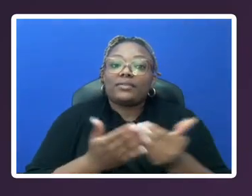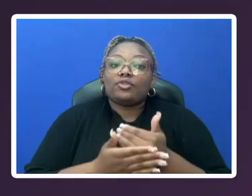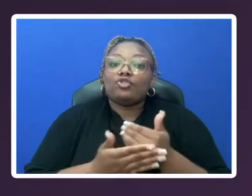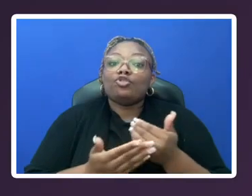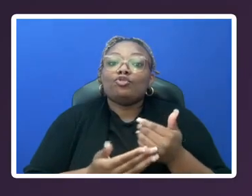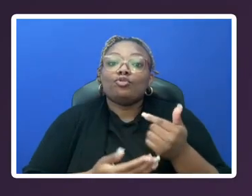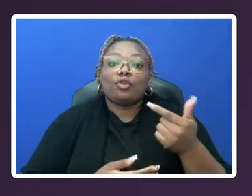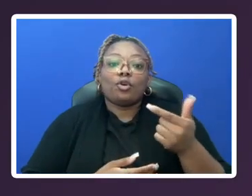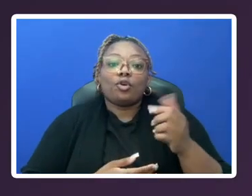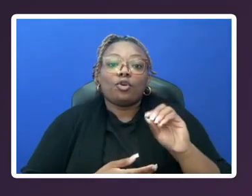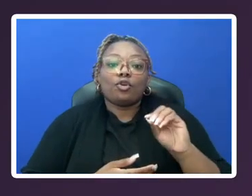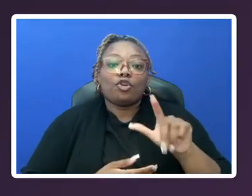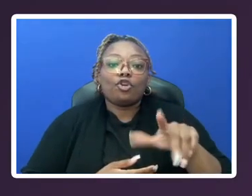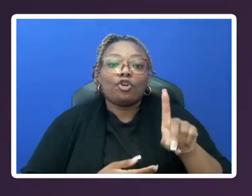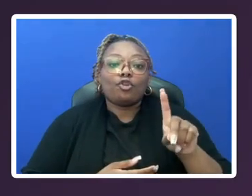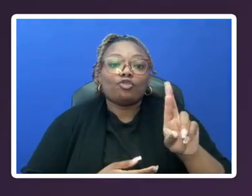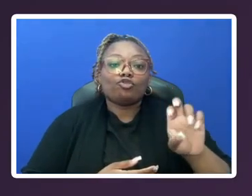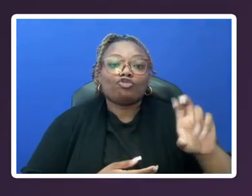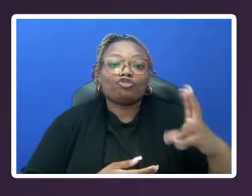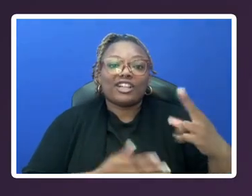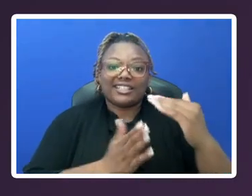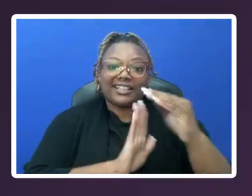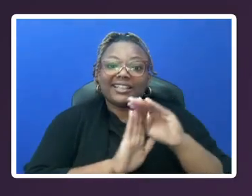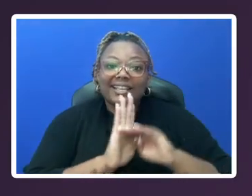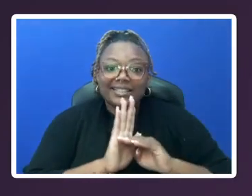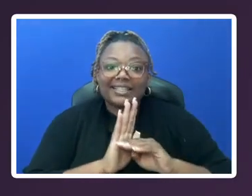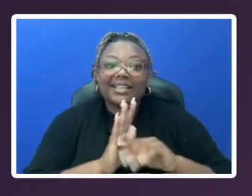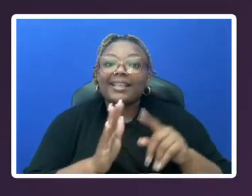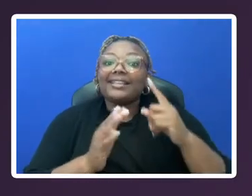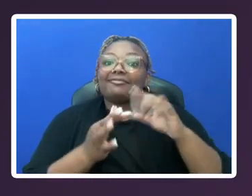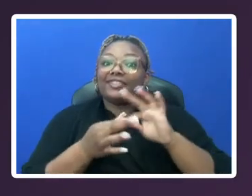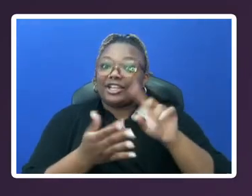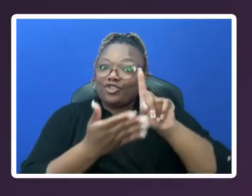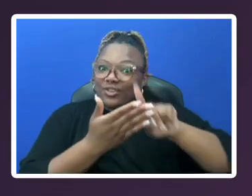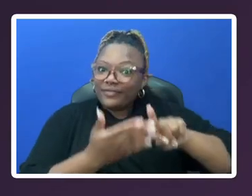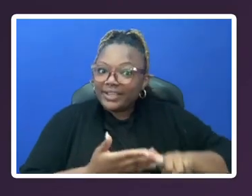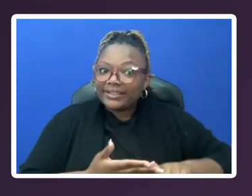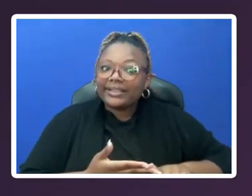a source investigation. So, students have, I think, 11 sources to choose from,